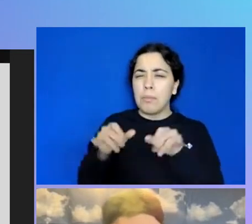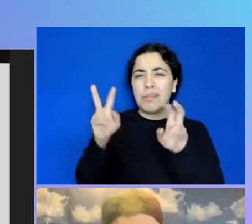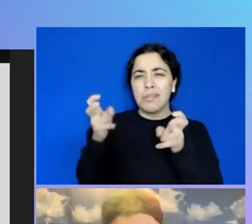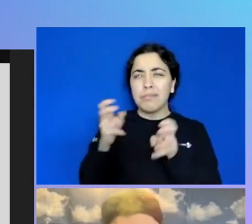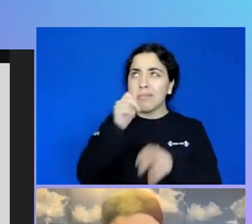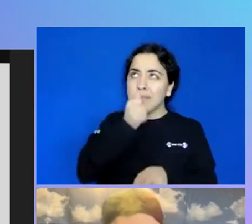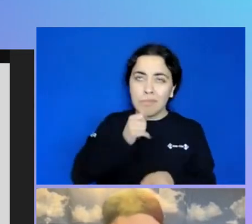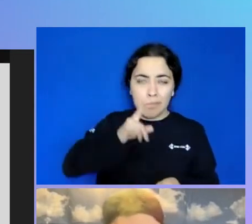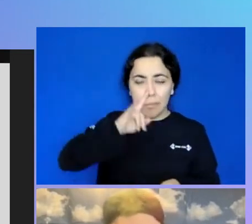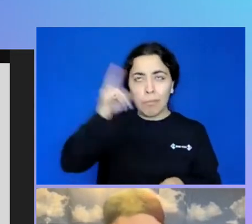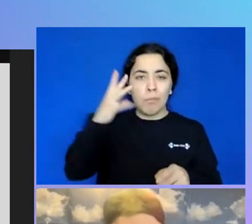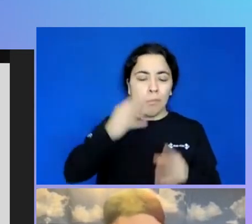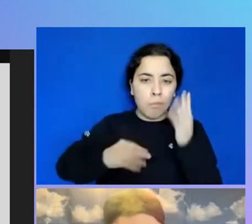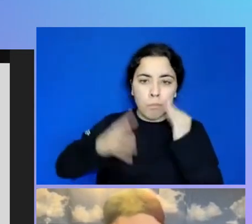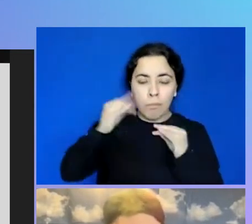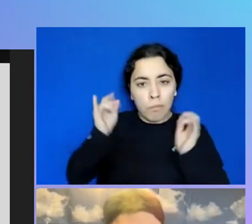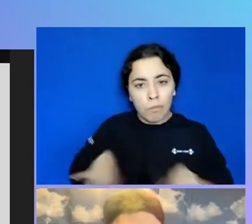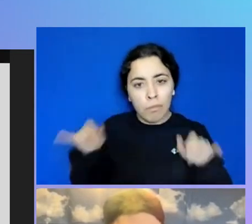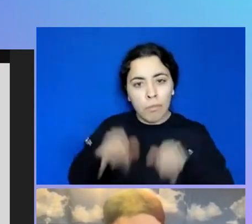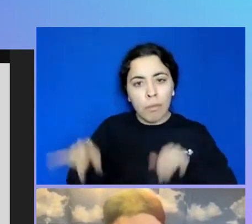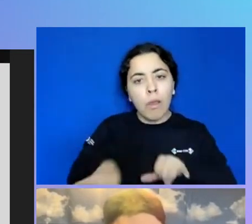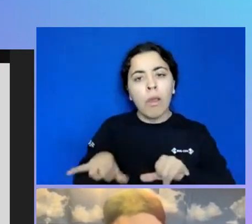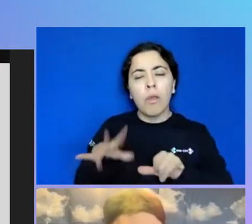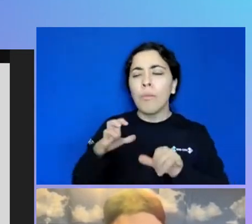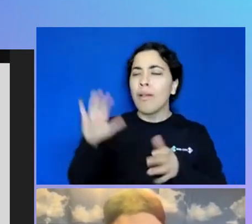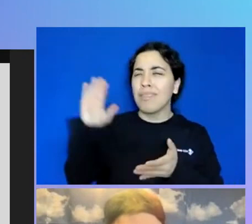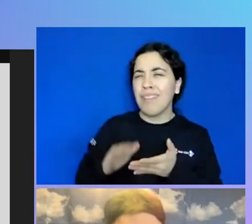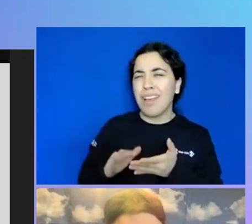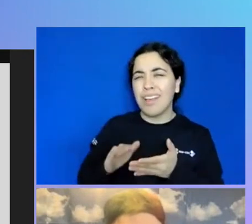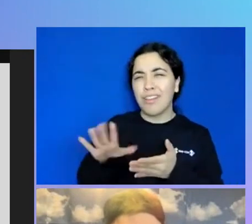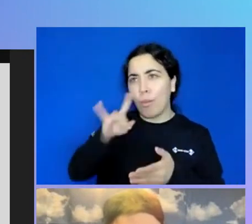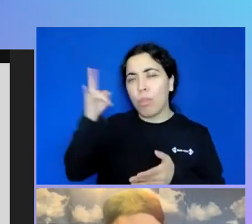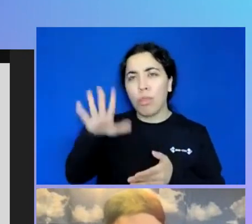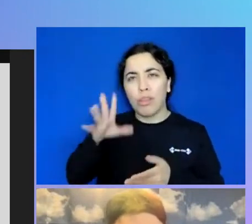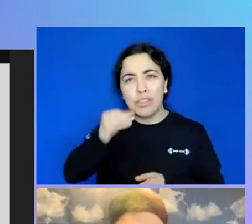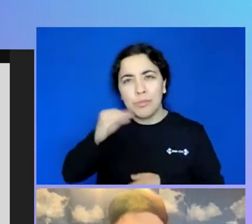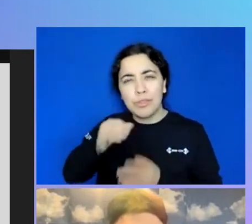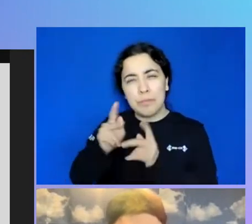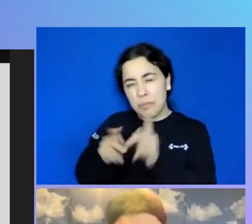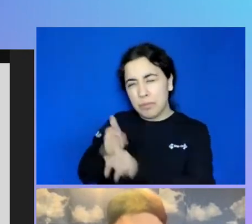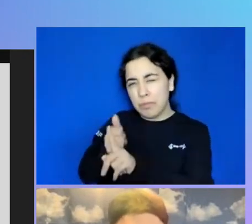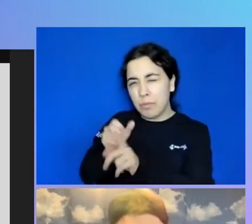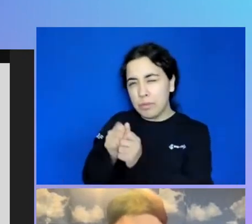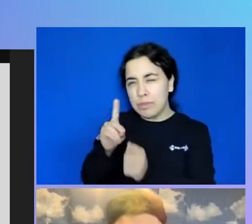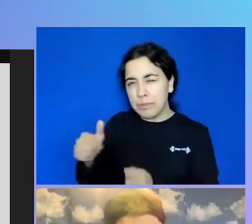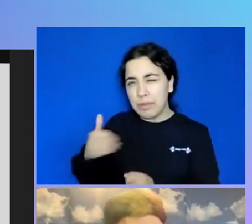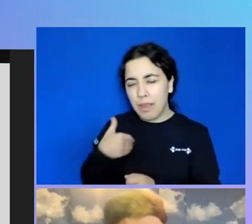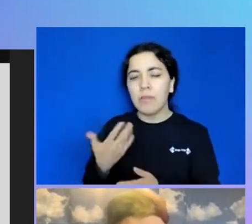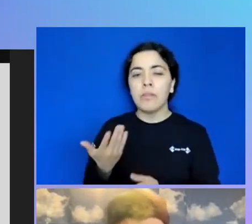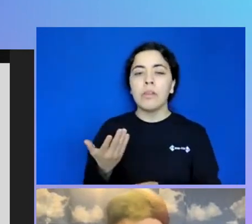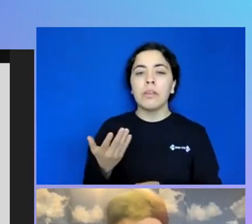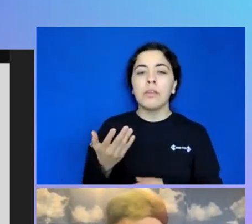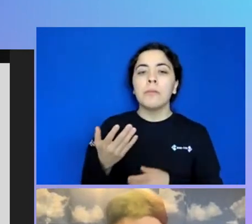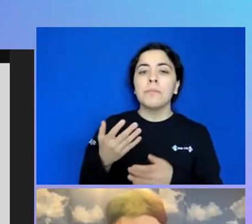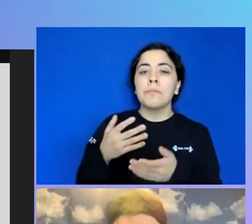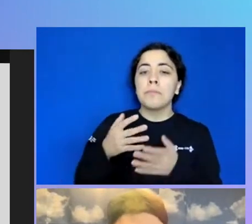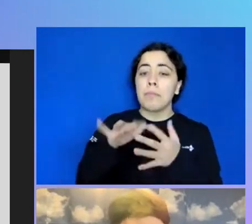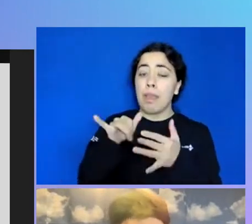highlight here is to leverage these accommodation practices to